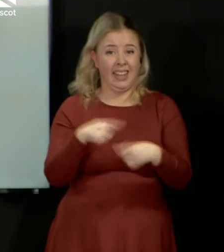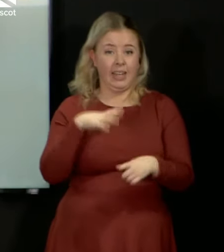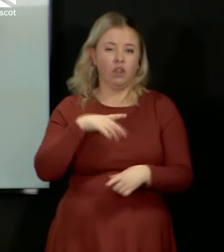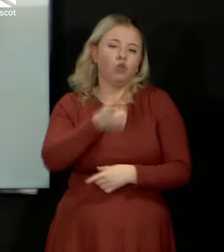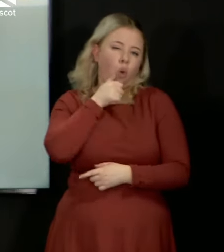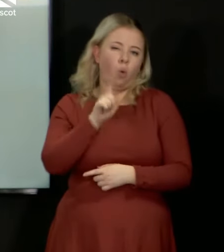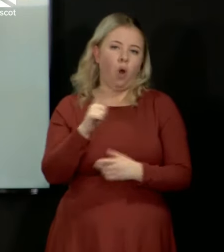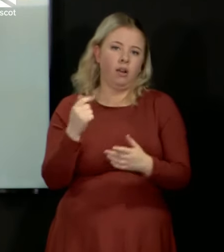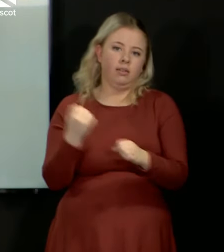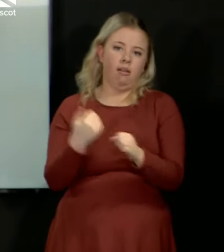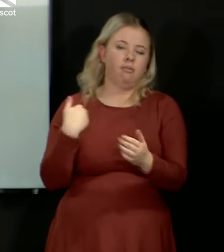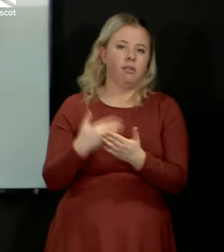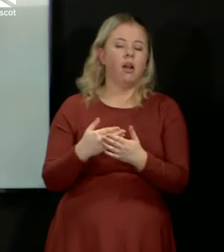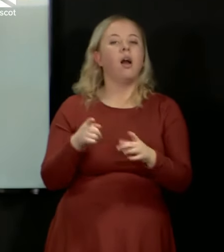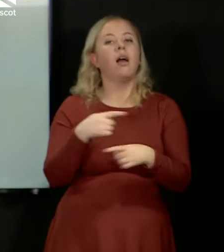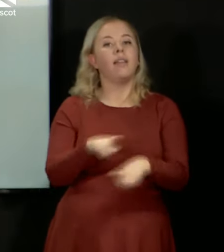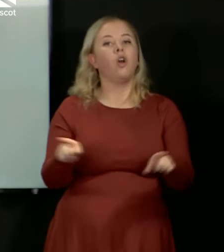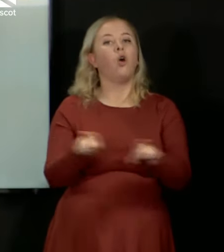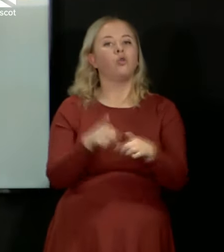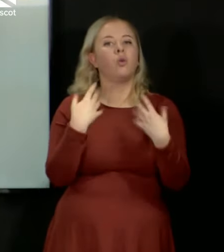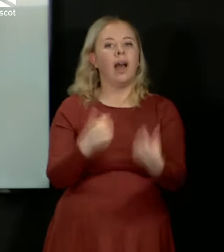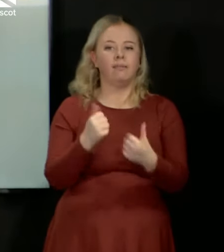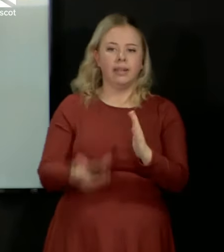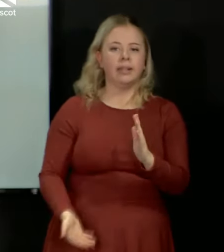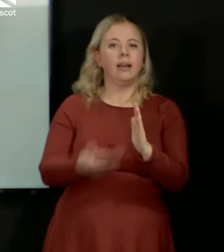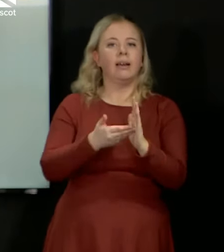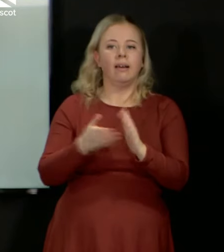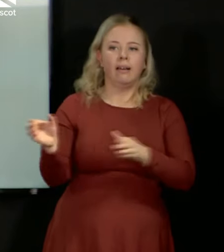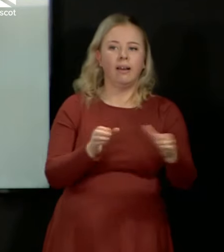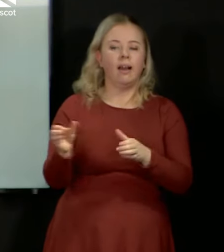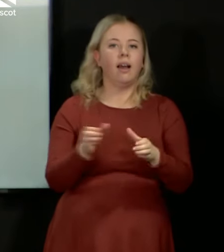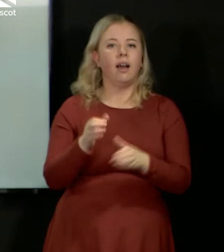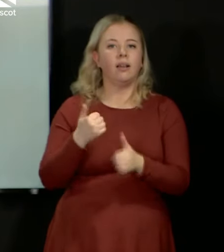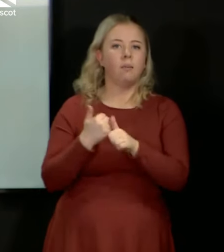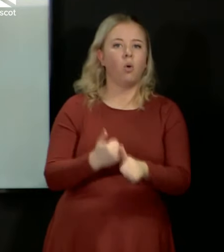that, but they also have the additional clinical support that they might need in these circumstances.